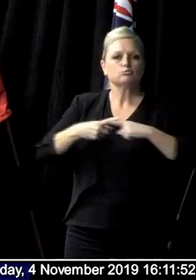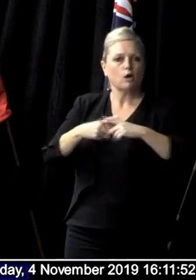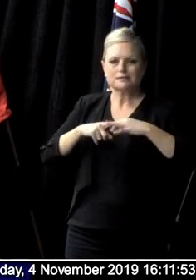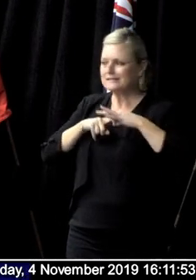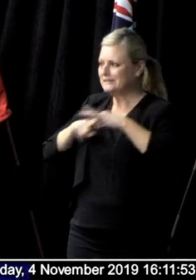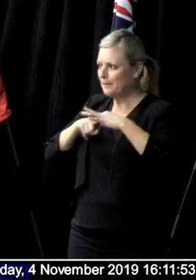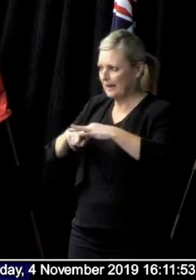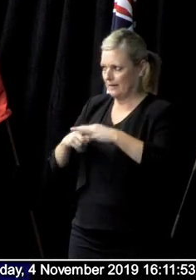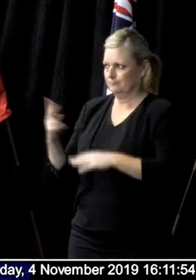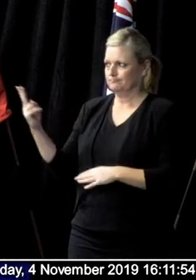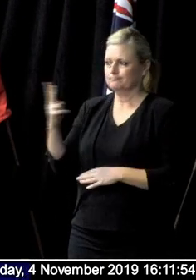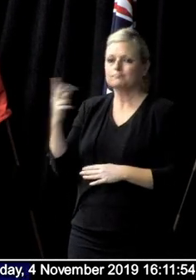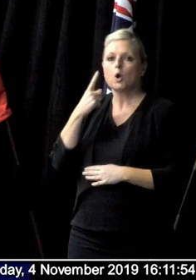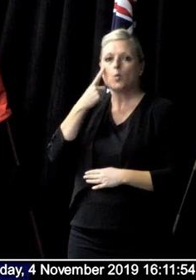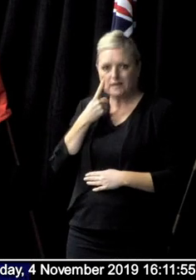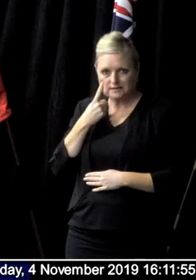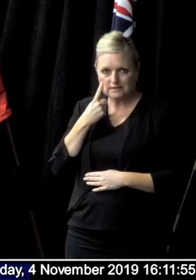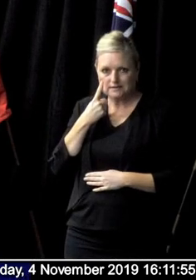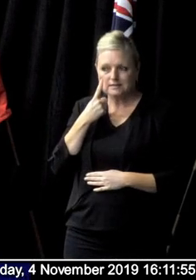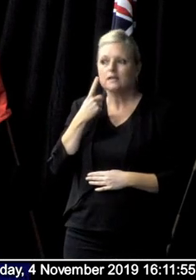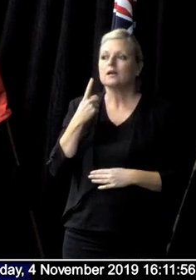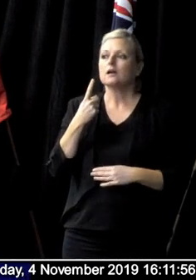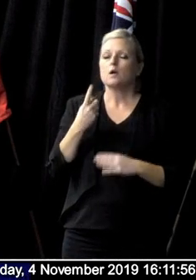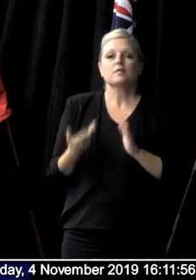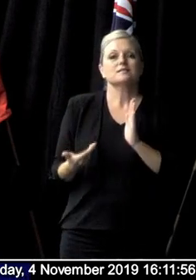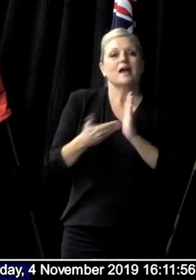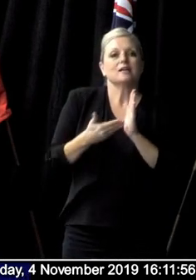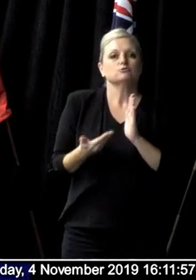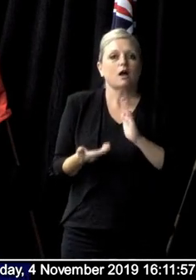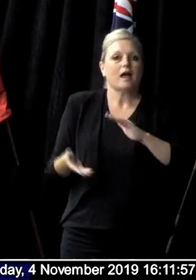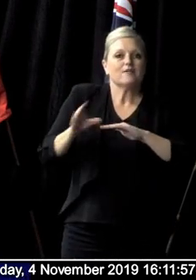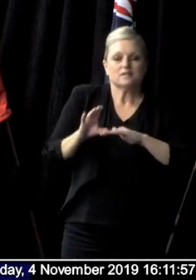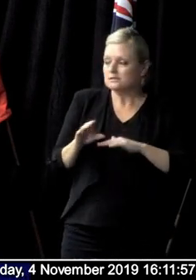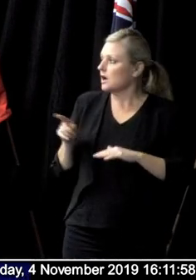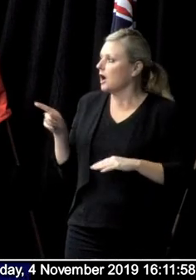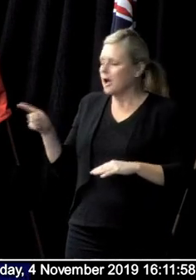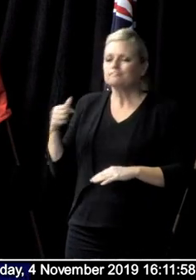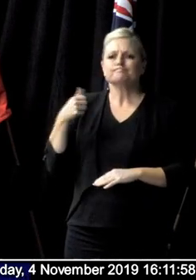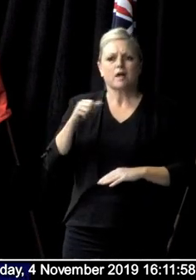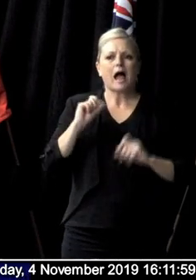evidence on top of their submissions. Well, I understand you got some documents quite late. MS McMILLAN: Yes. Yes, we have.